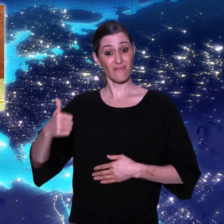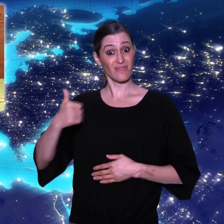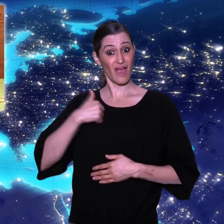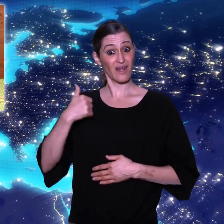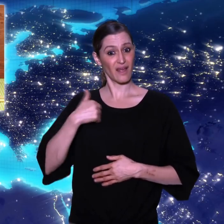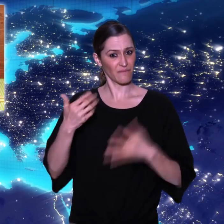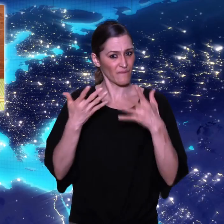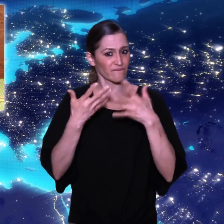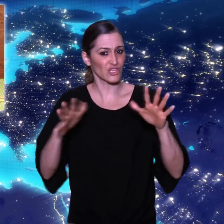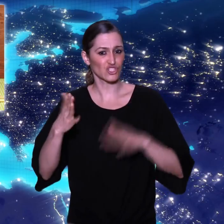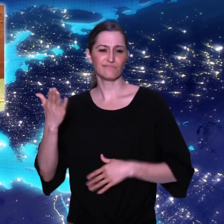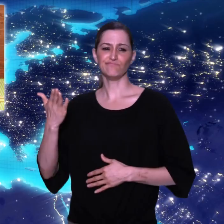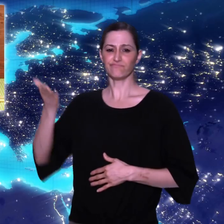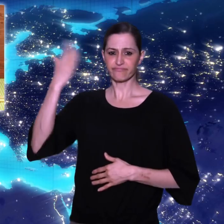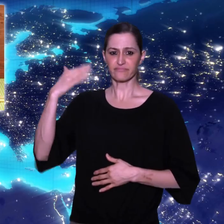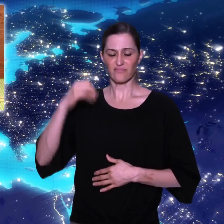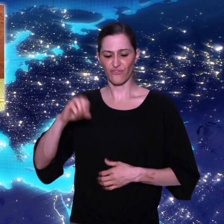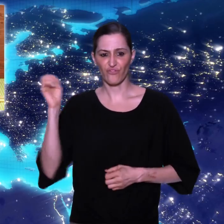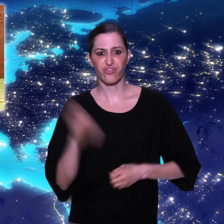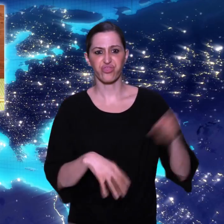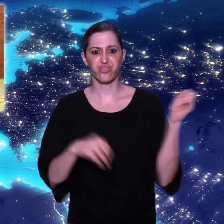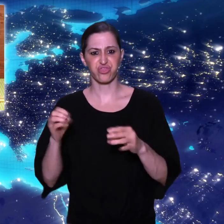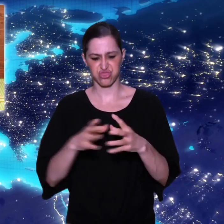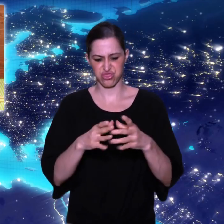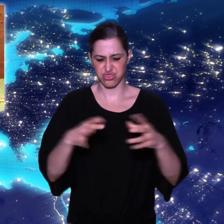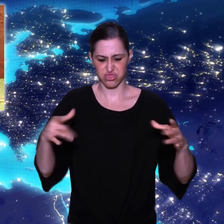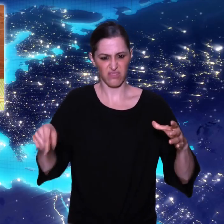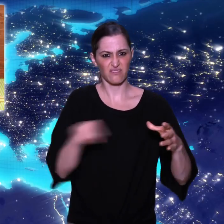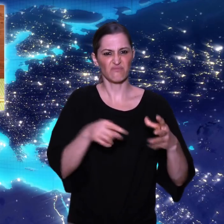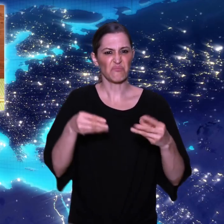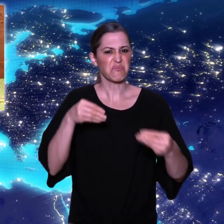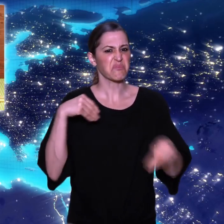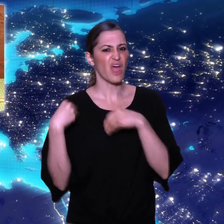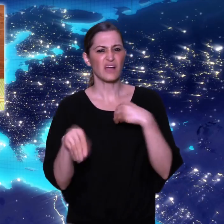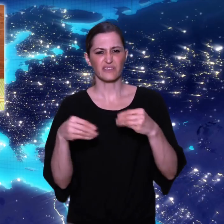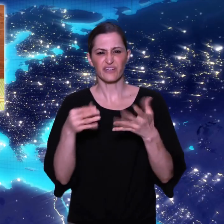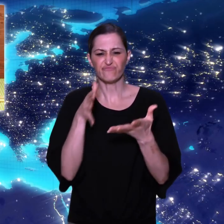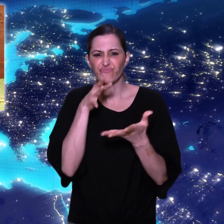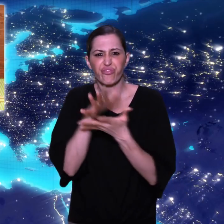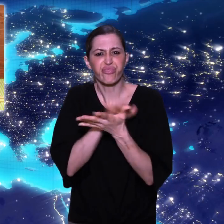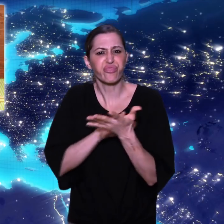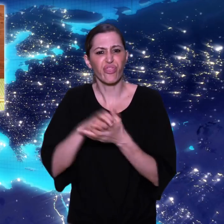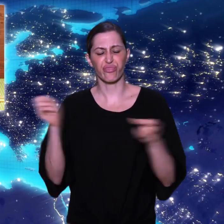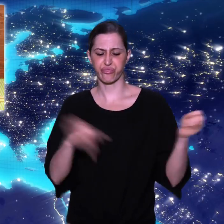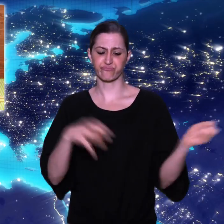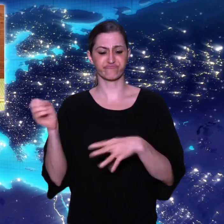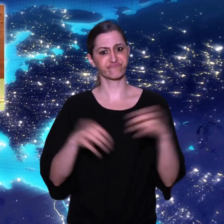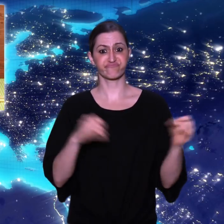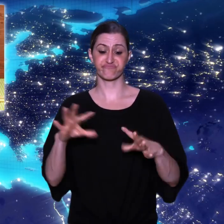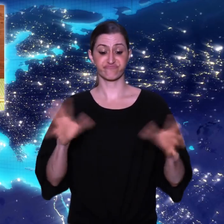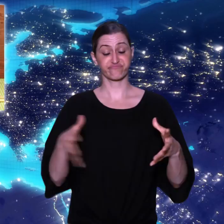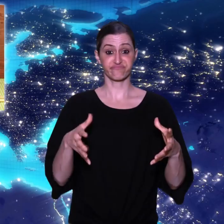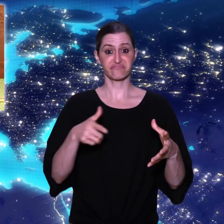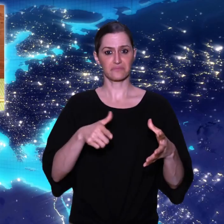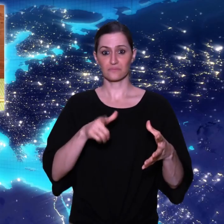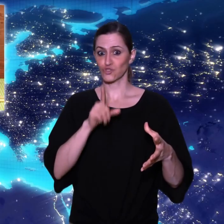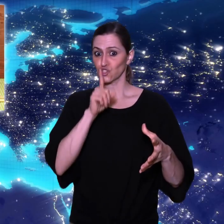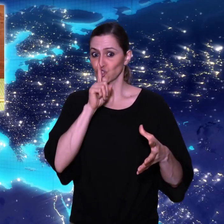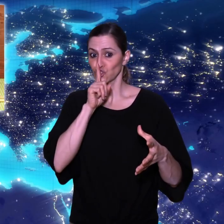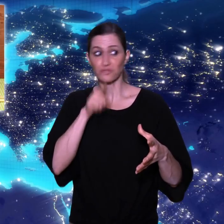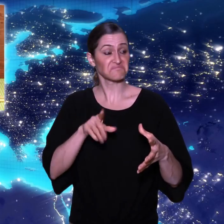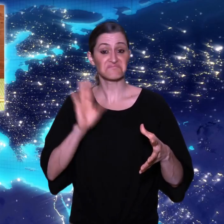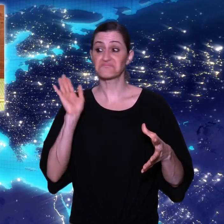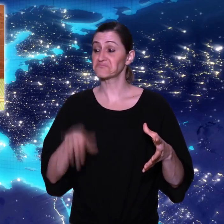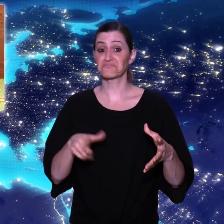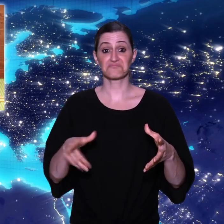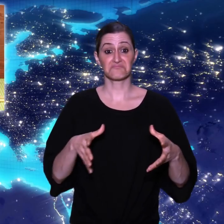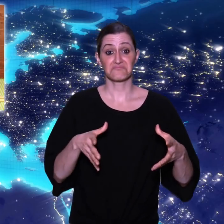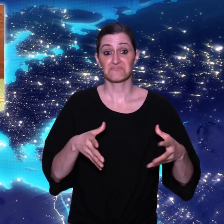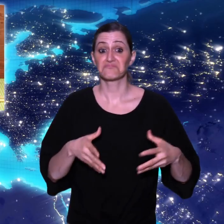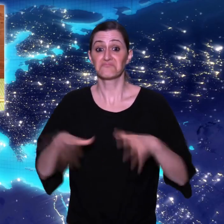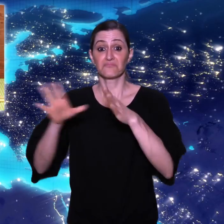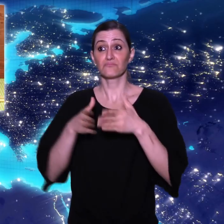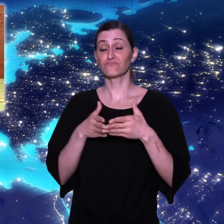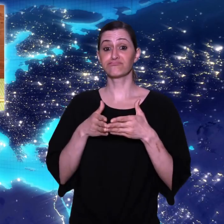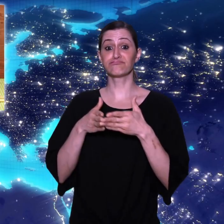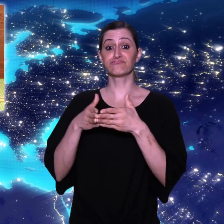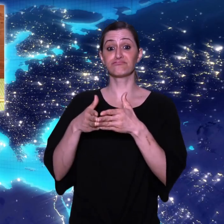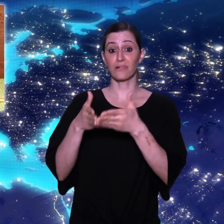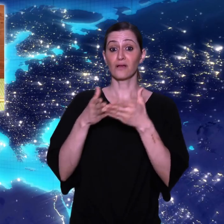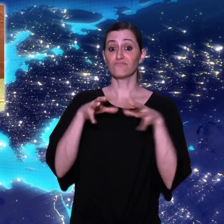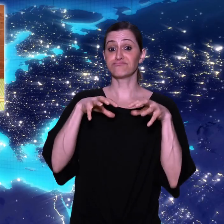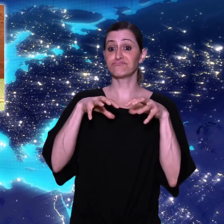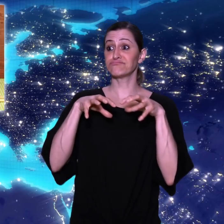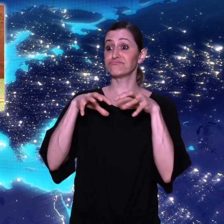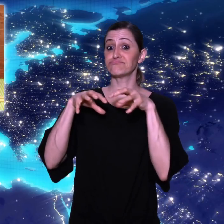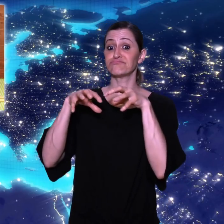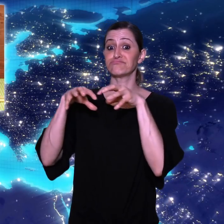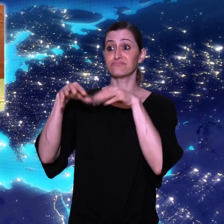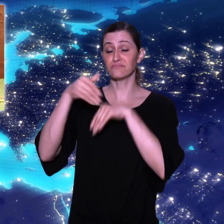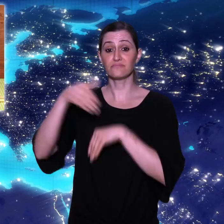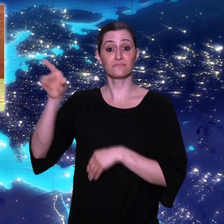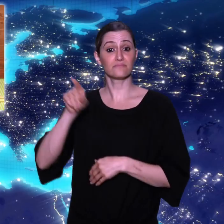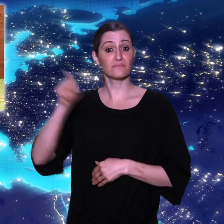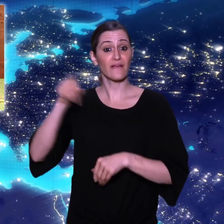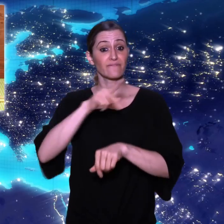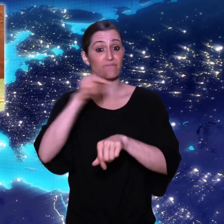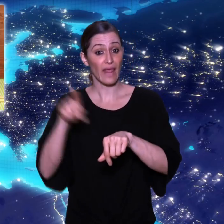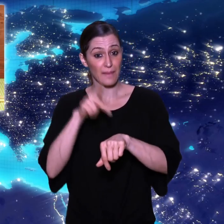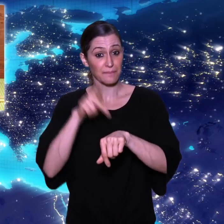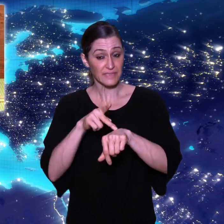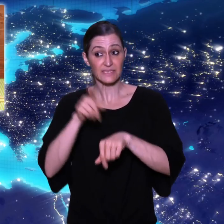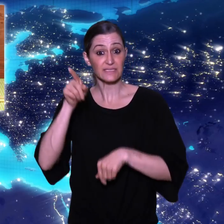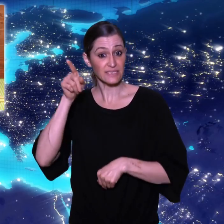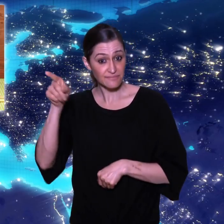Canada experienced pushback from the Philippines when it